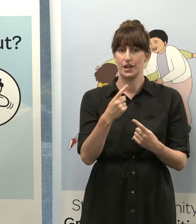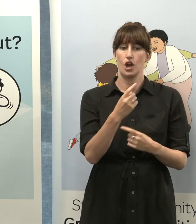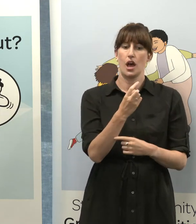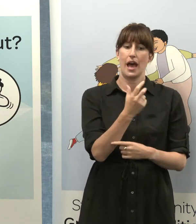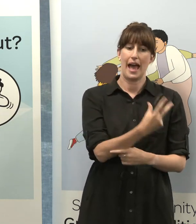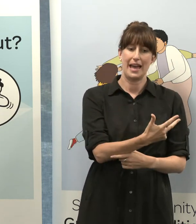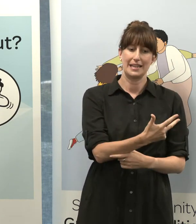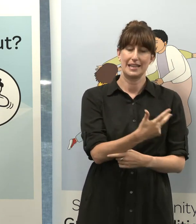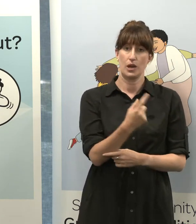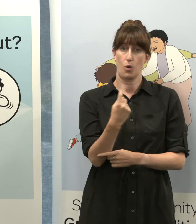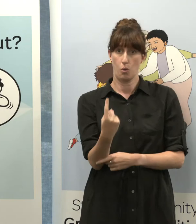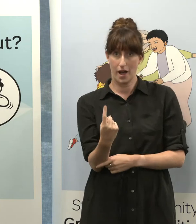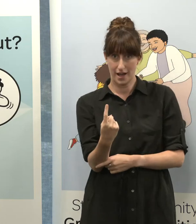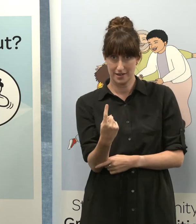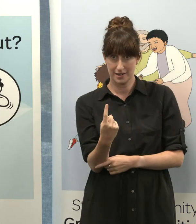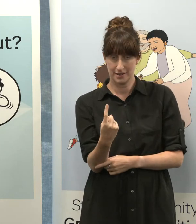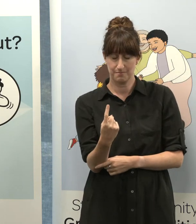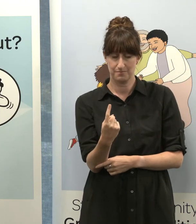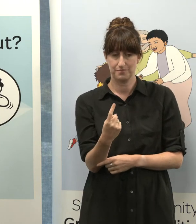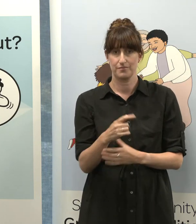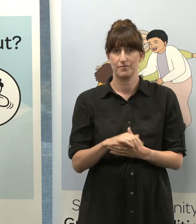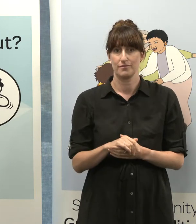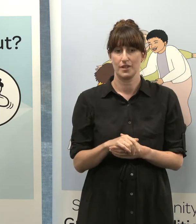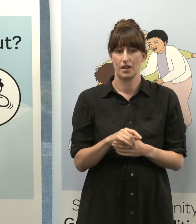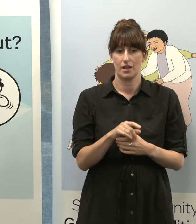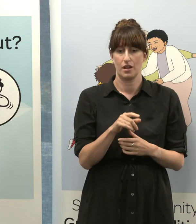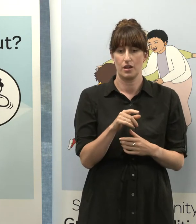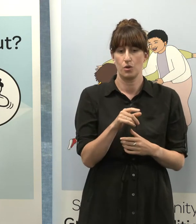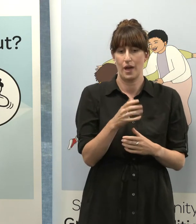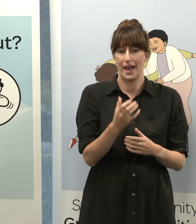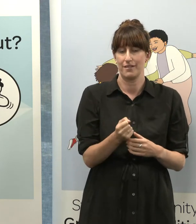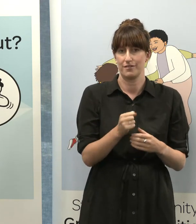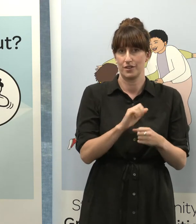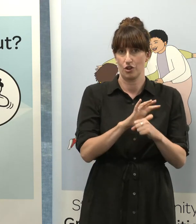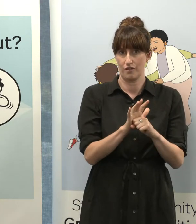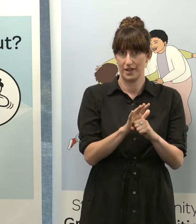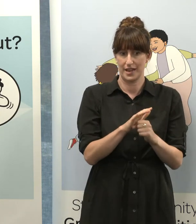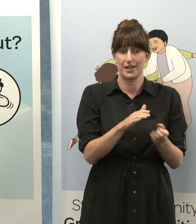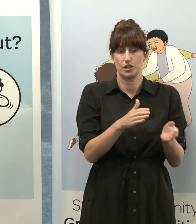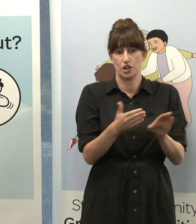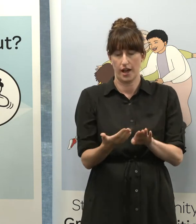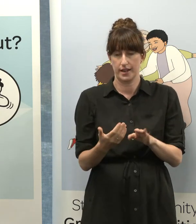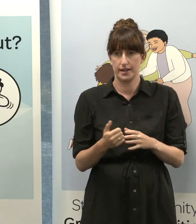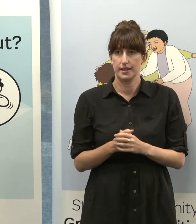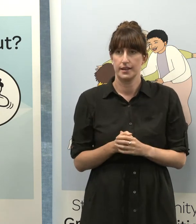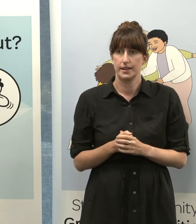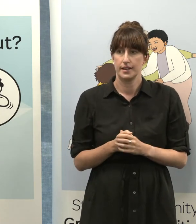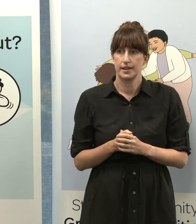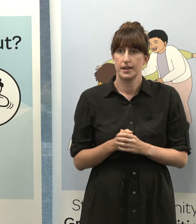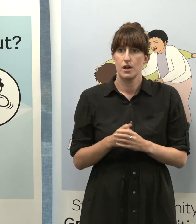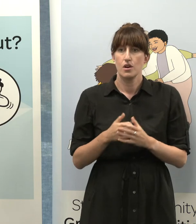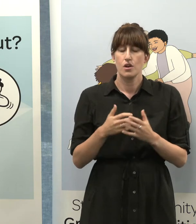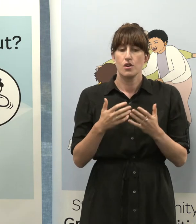total 81 that is the number of